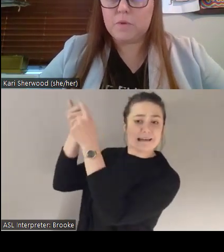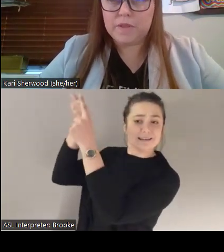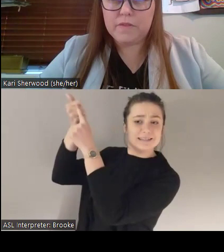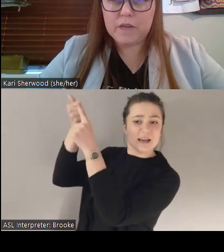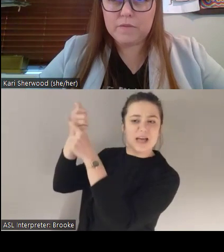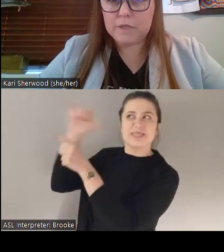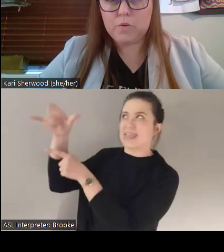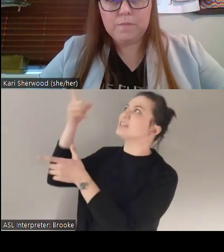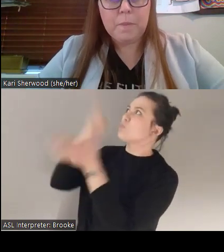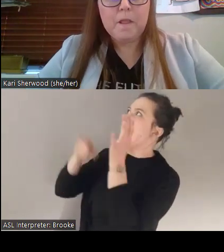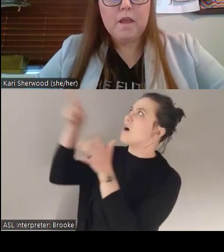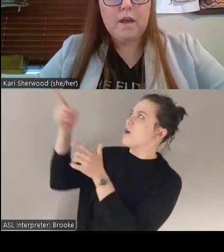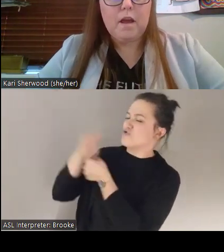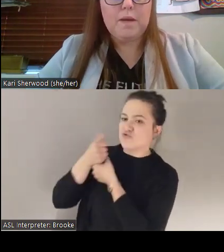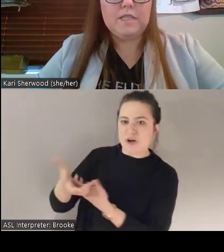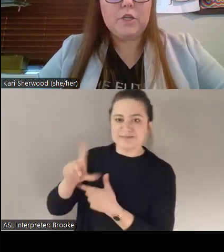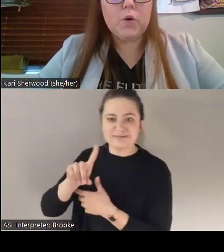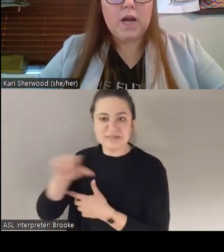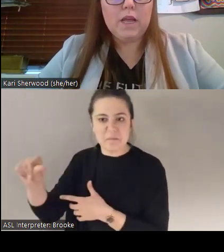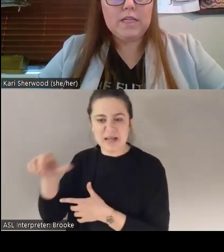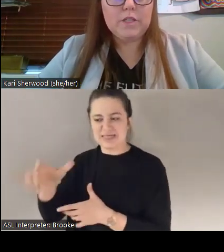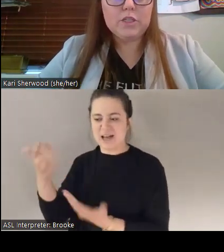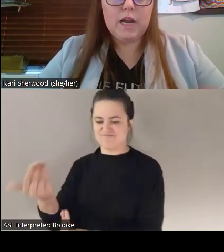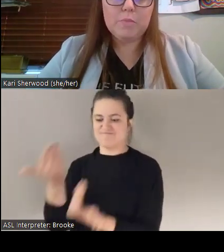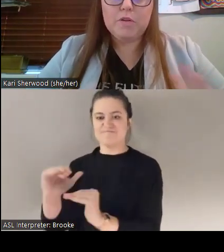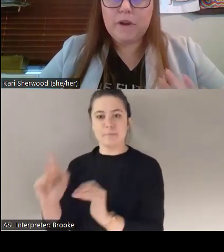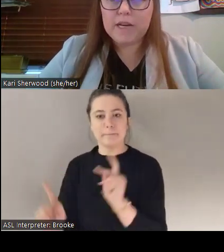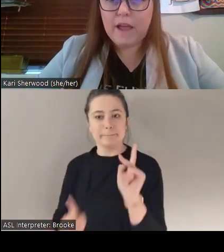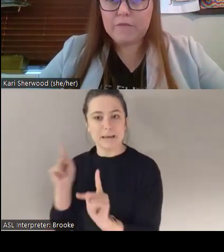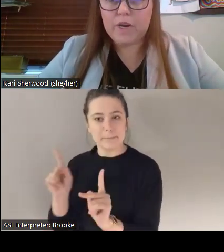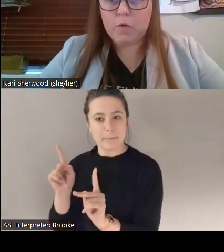that's within the individual. And so, I like to just provide that framework